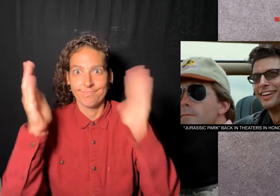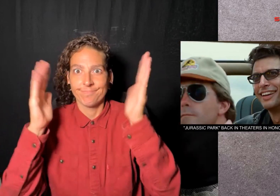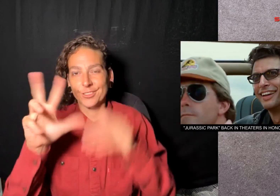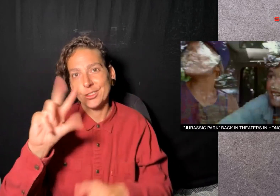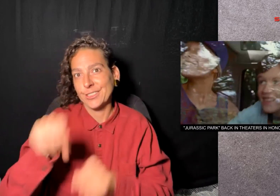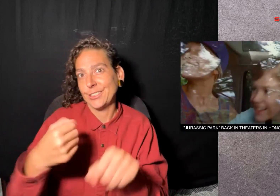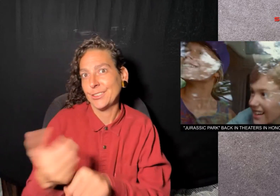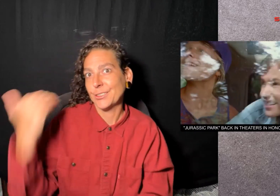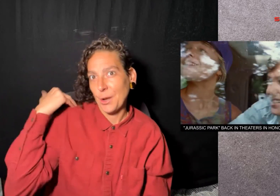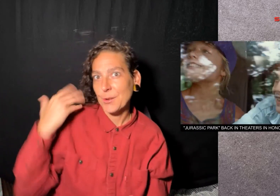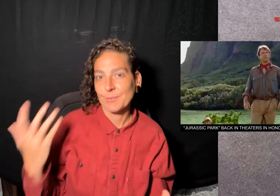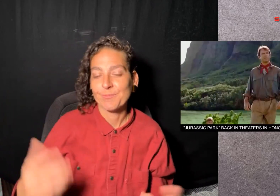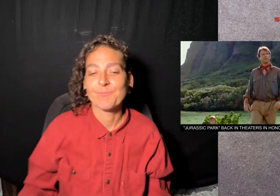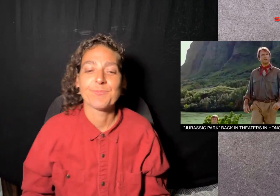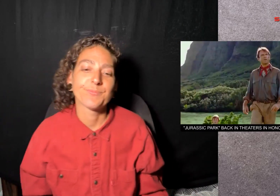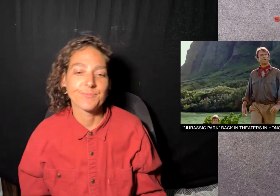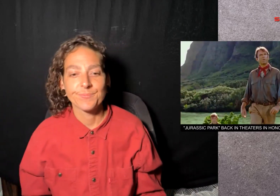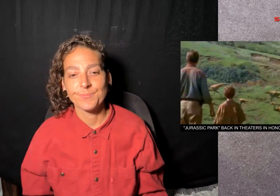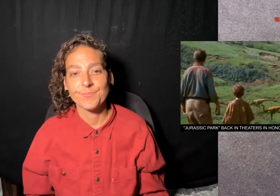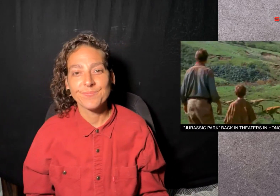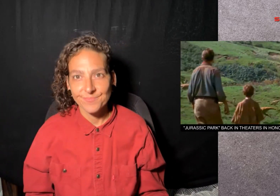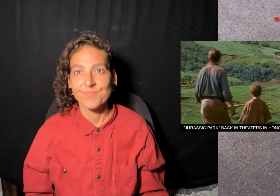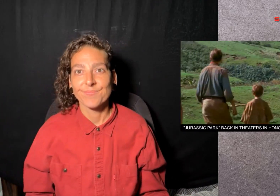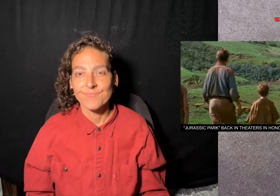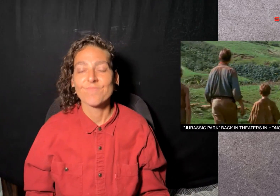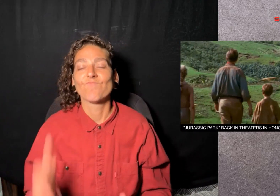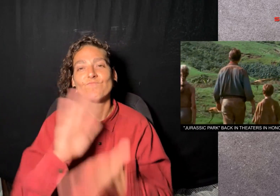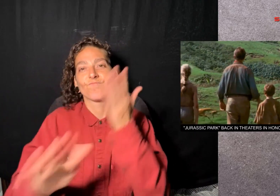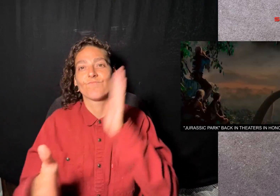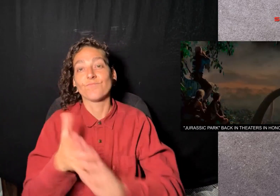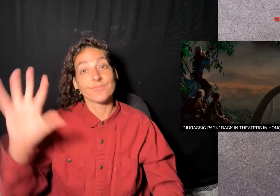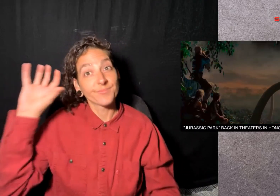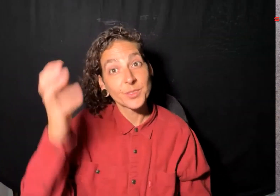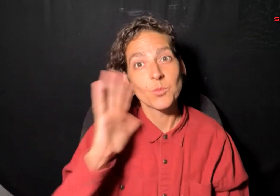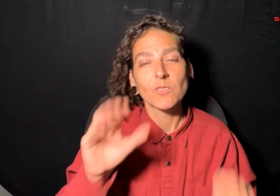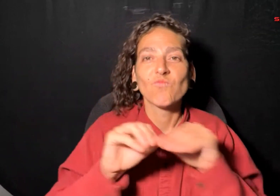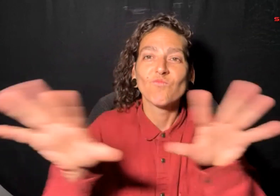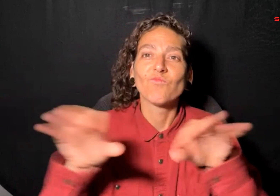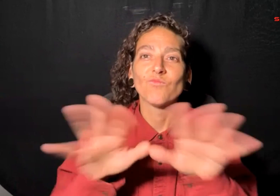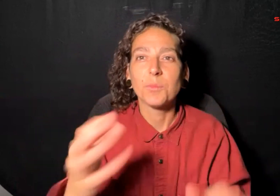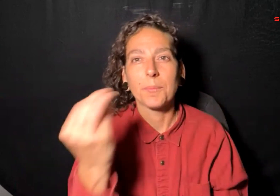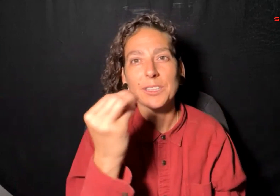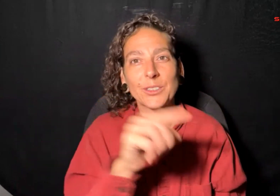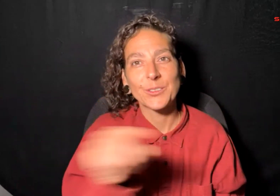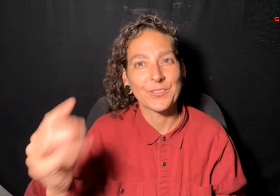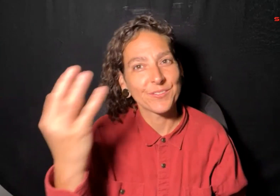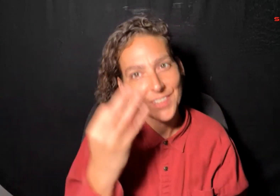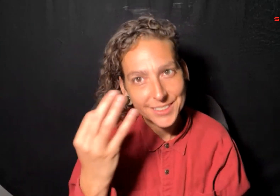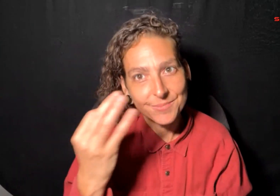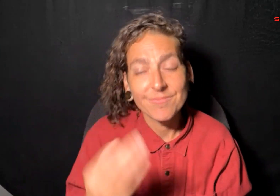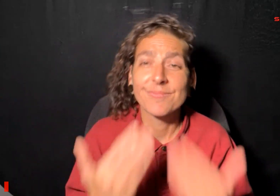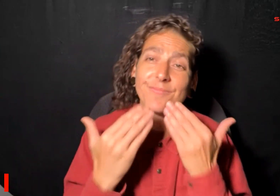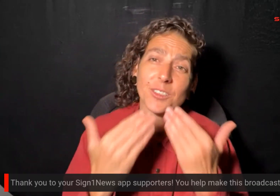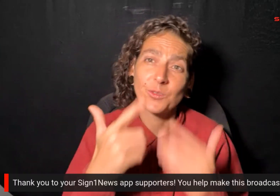years ago and that's it for today Sign1News will be broadcasting updates Monday through